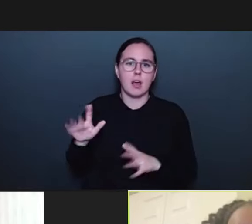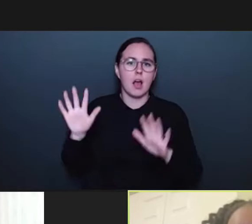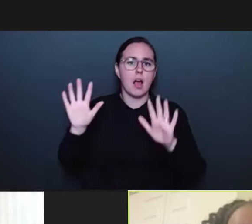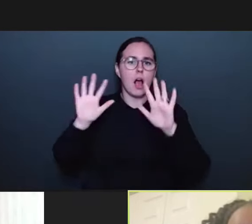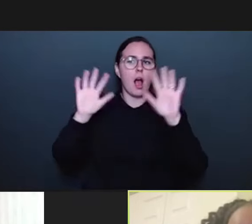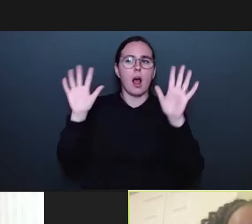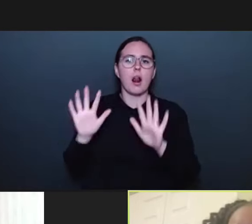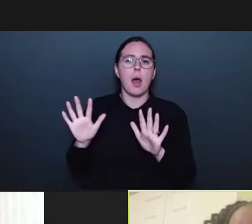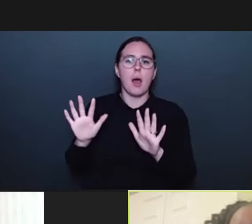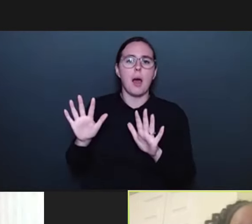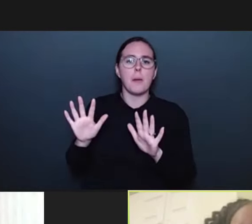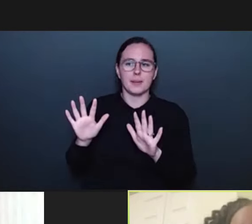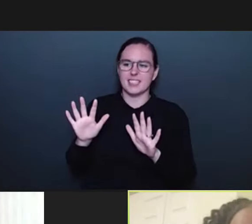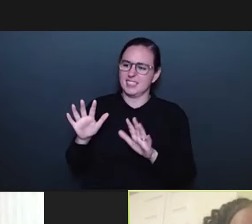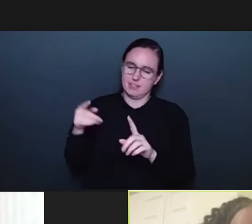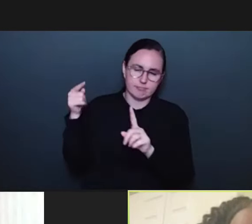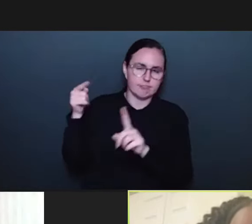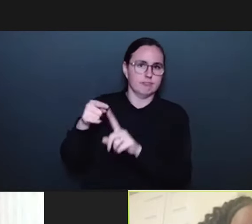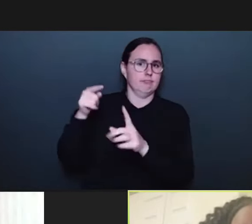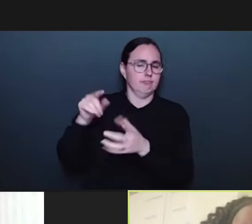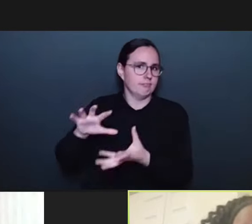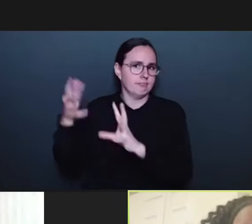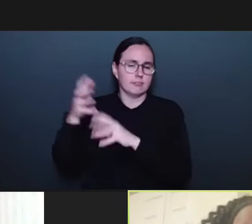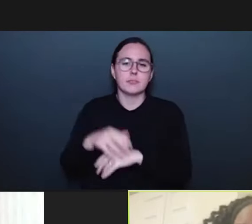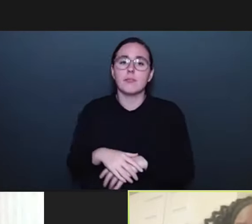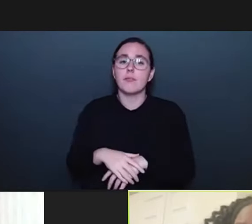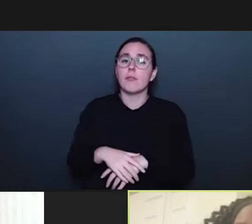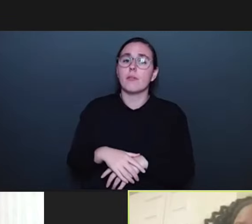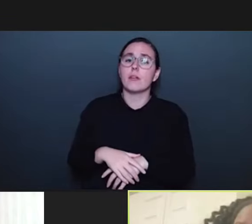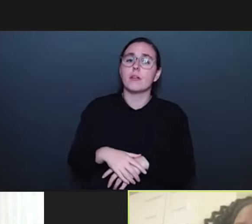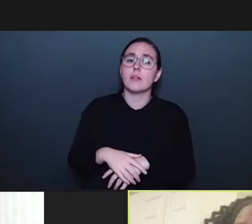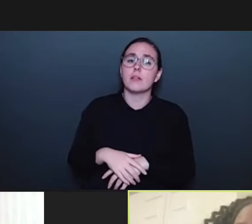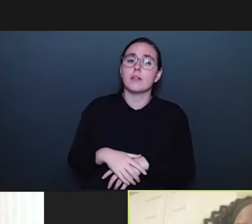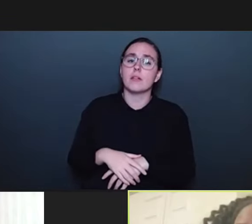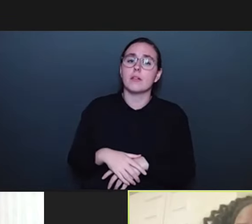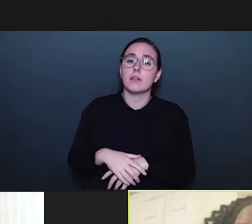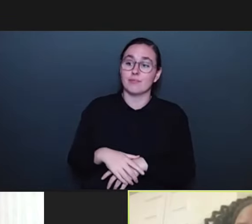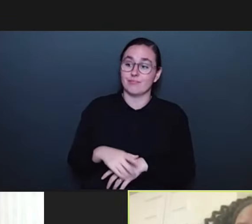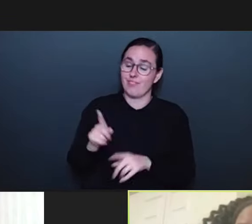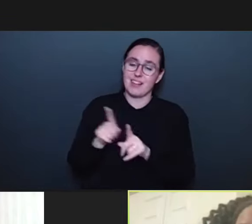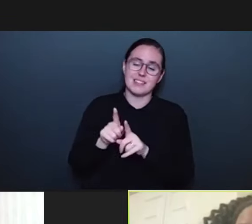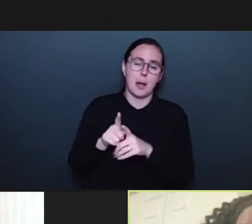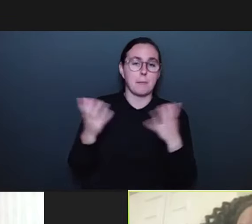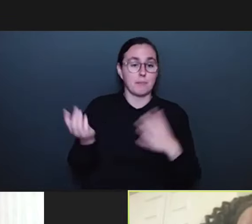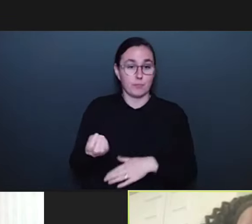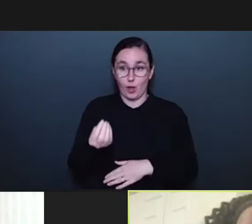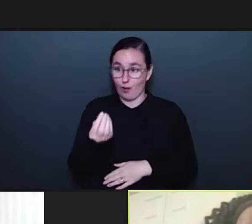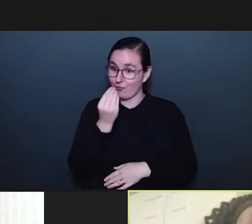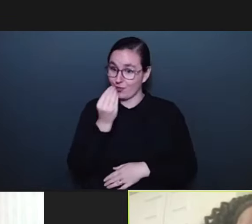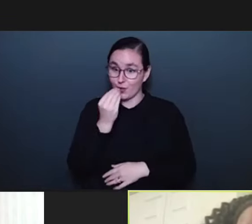food insecurity has increased a lot tremendously because all due to anthropogenic climate changes